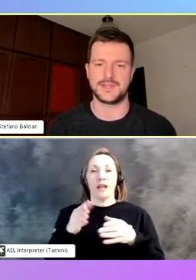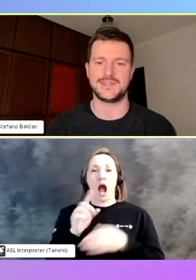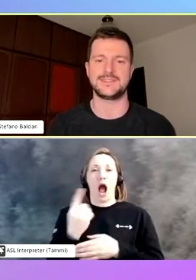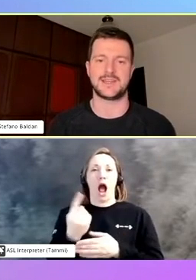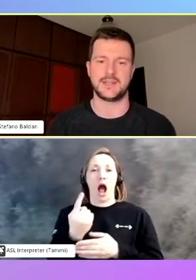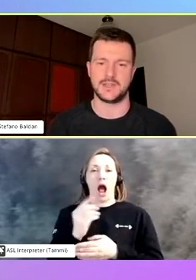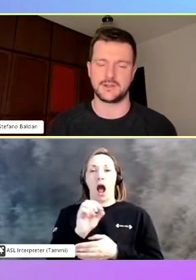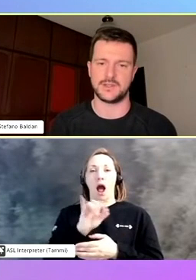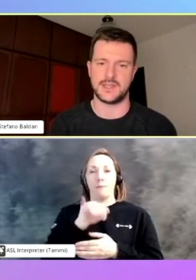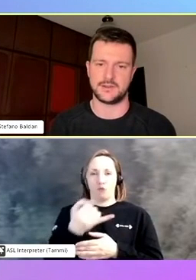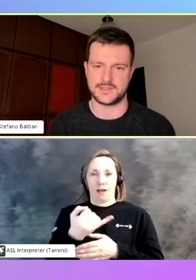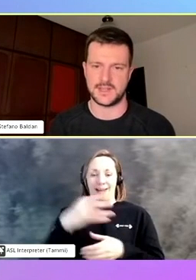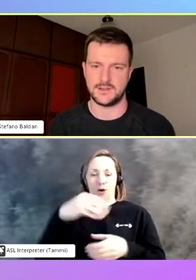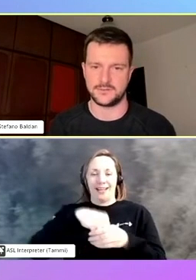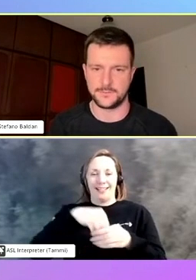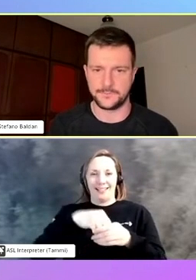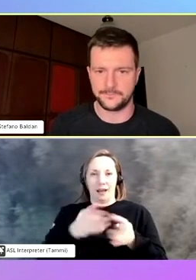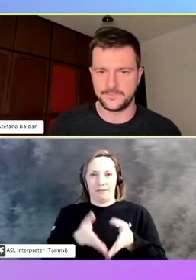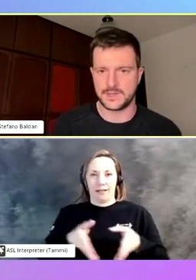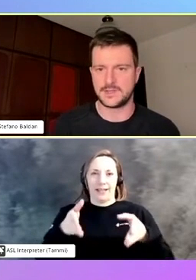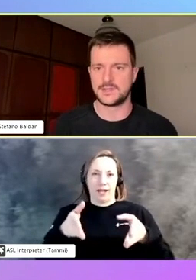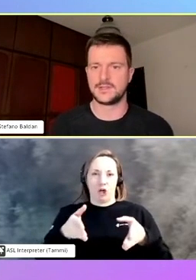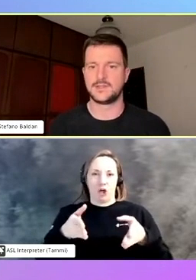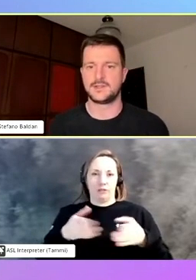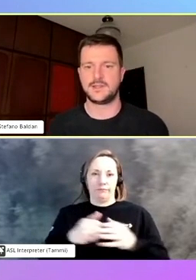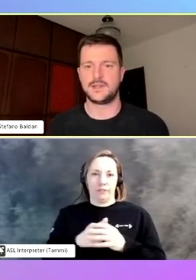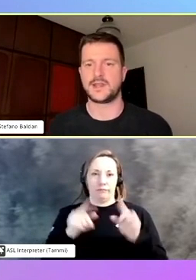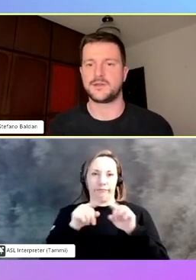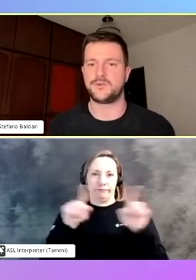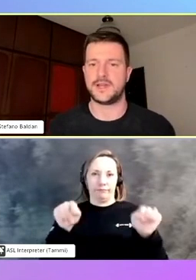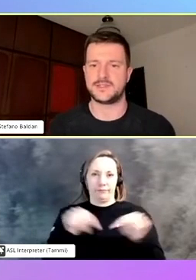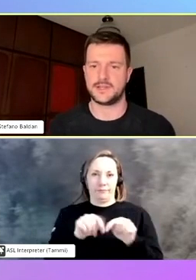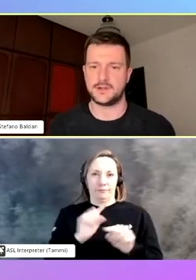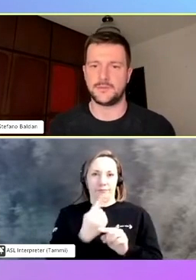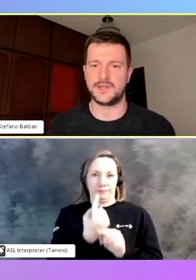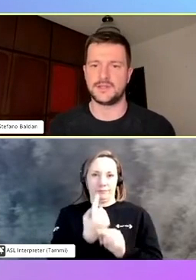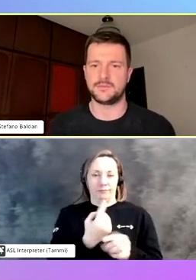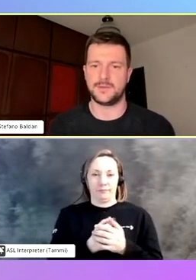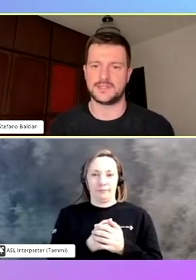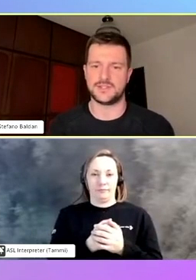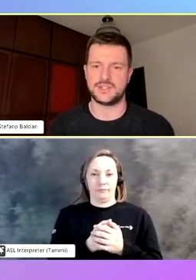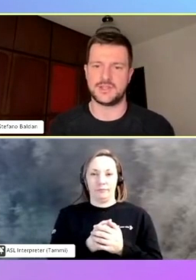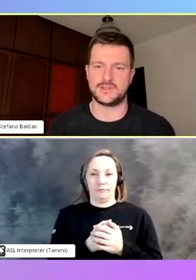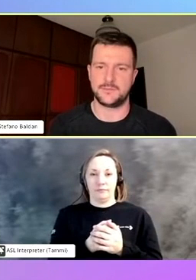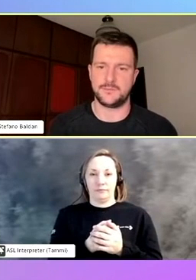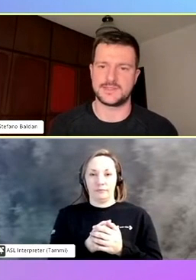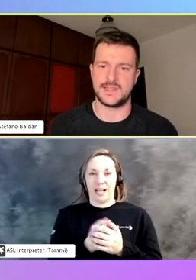because of its nature, and how this technology has been around for 25 years.